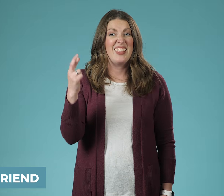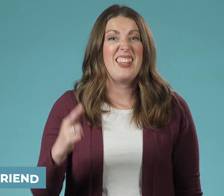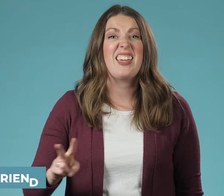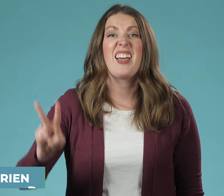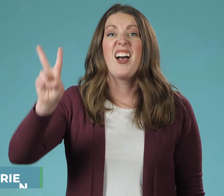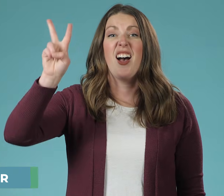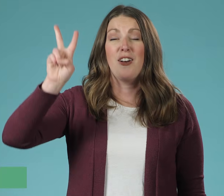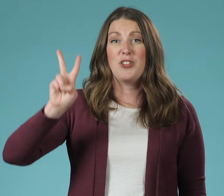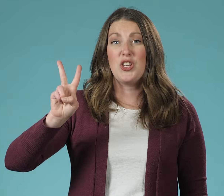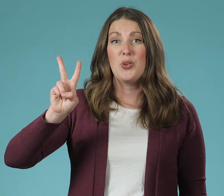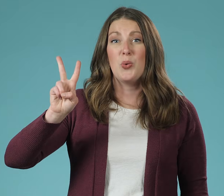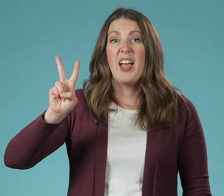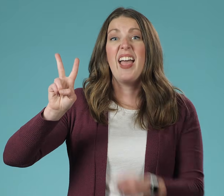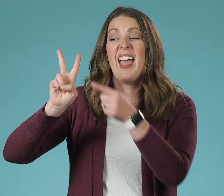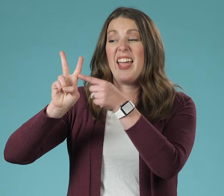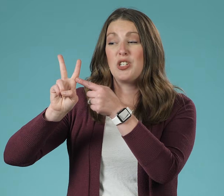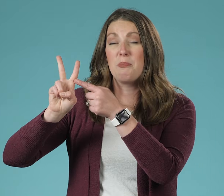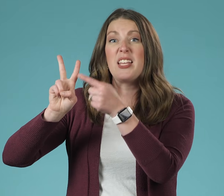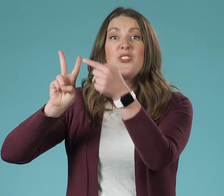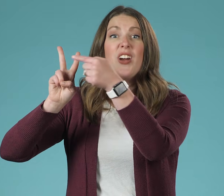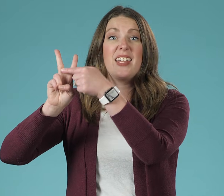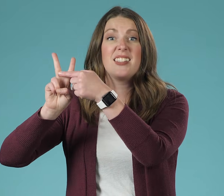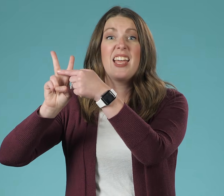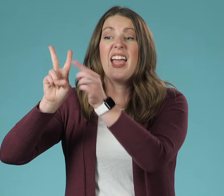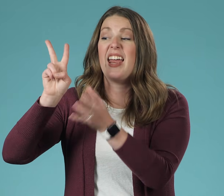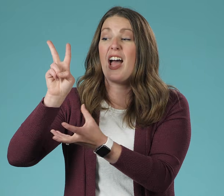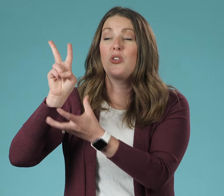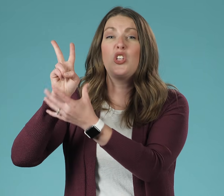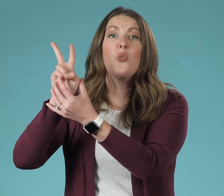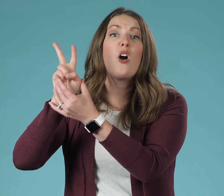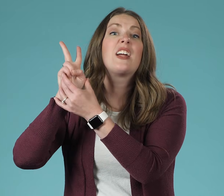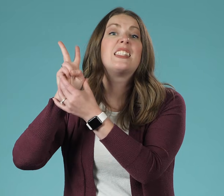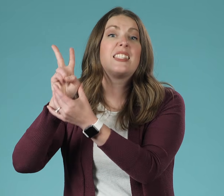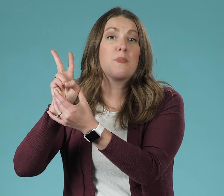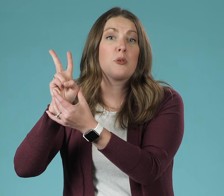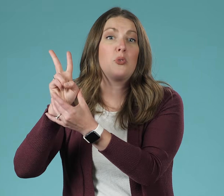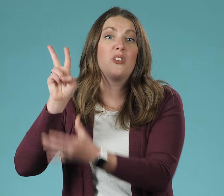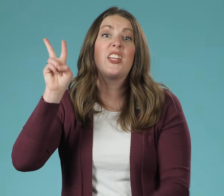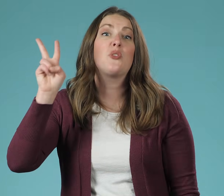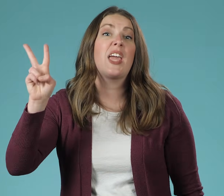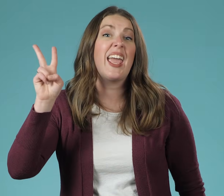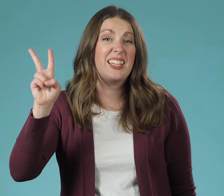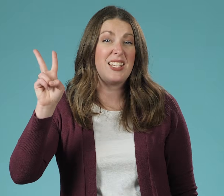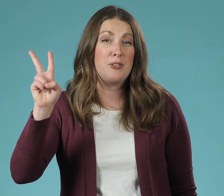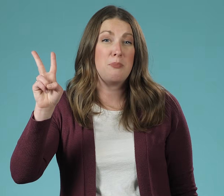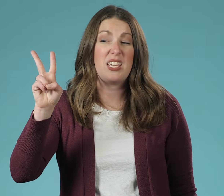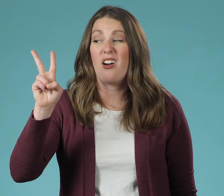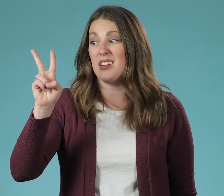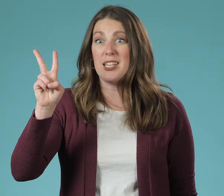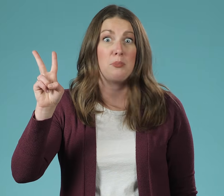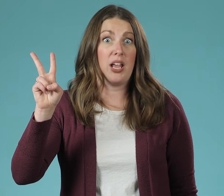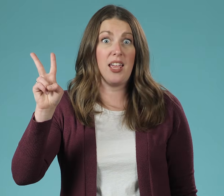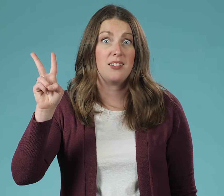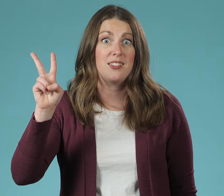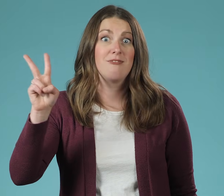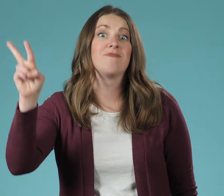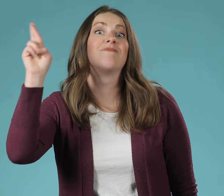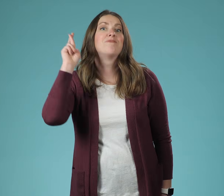Think of you and your best friend and how you are inseparable that you can't even be on a separate hand.